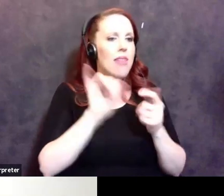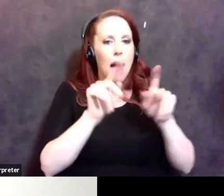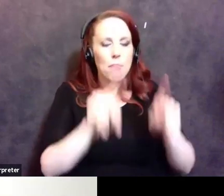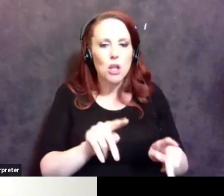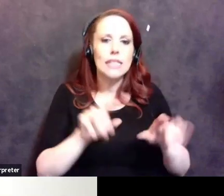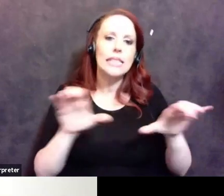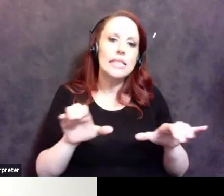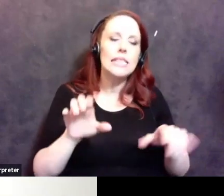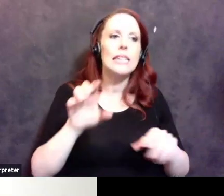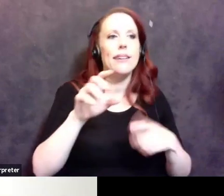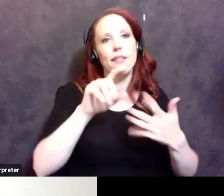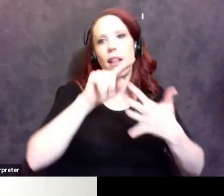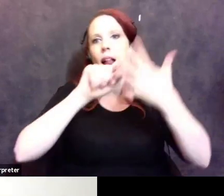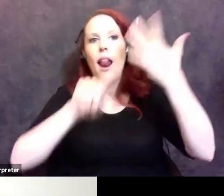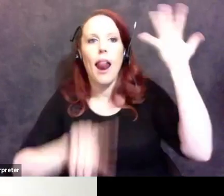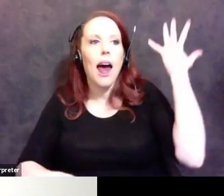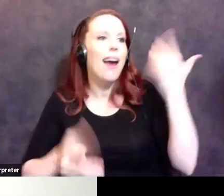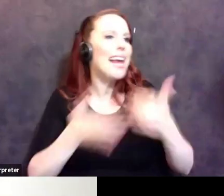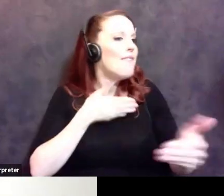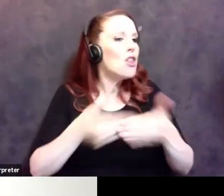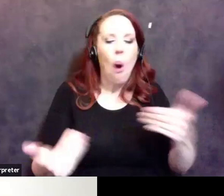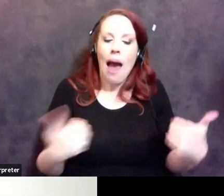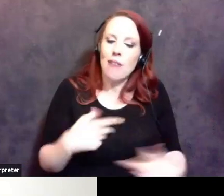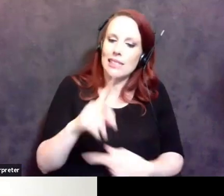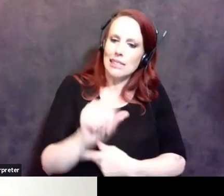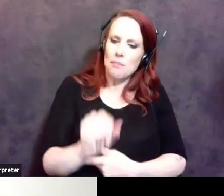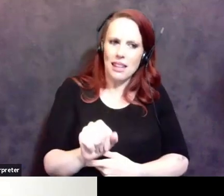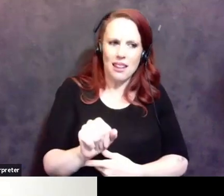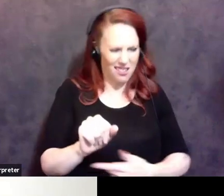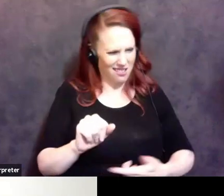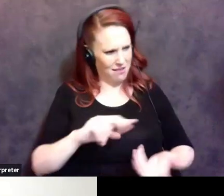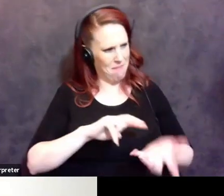disability, in that context we are framing disability as a bad thing. Instead it should